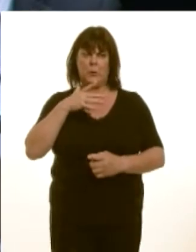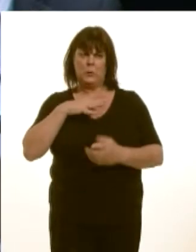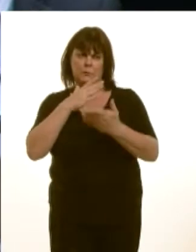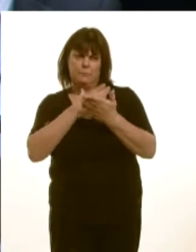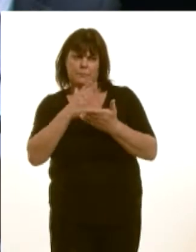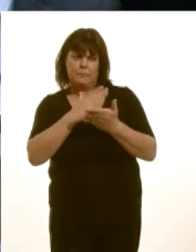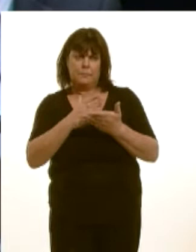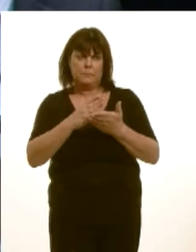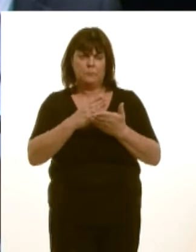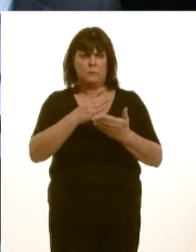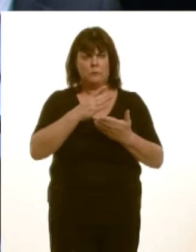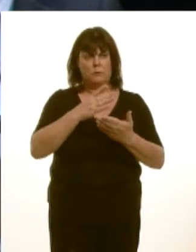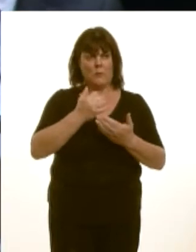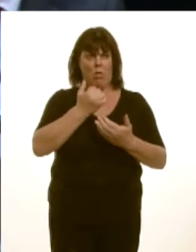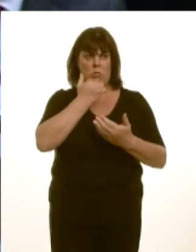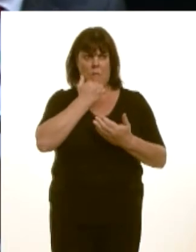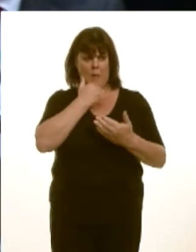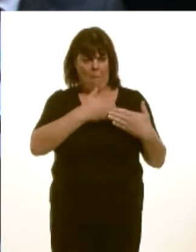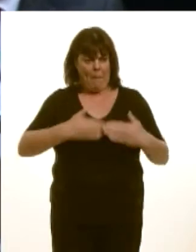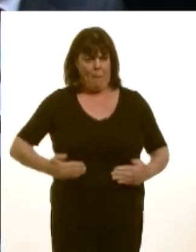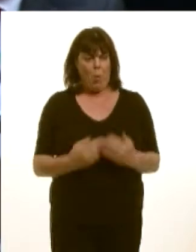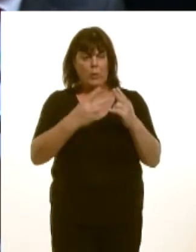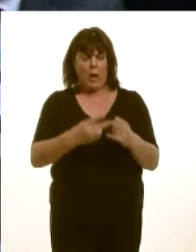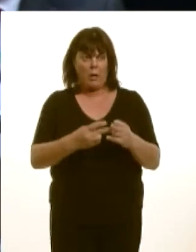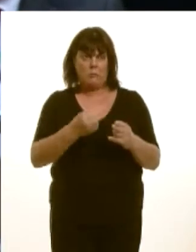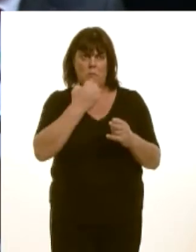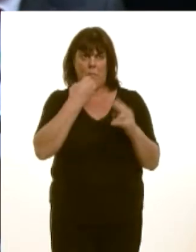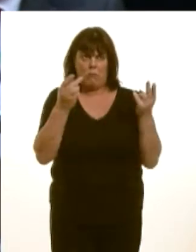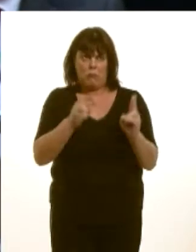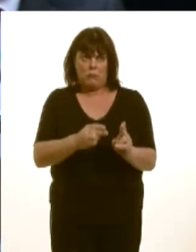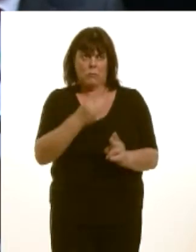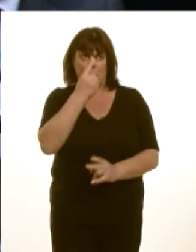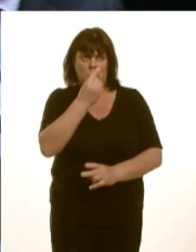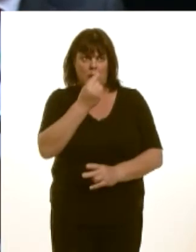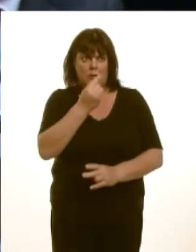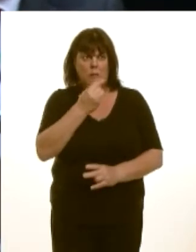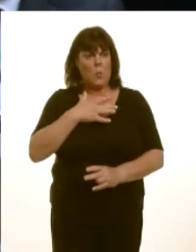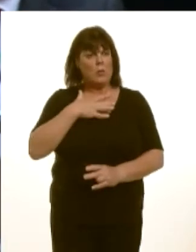down the number of stillbirths in Wales—we just need concerted action to do so.